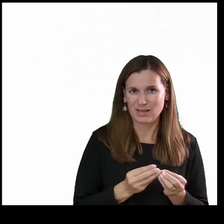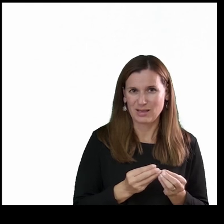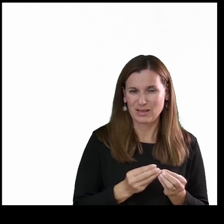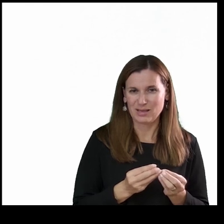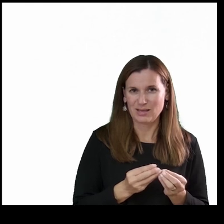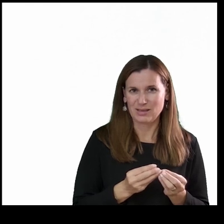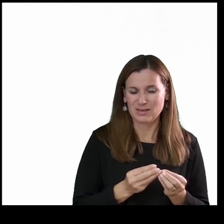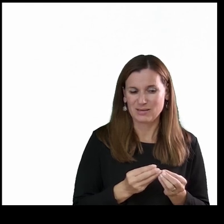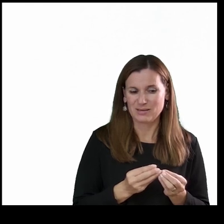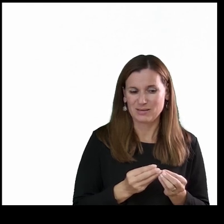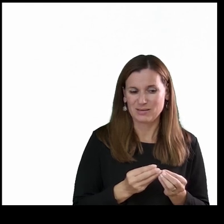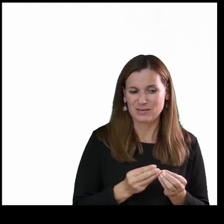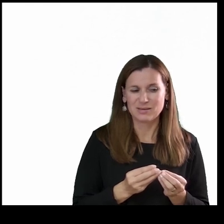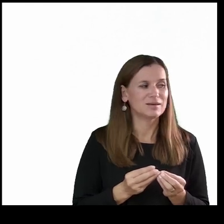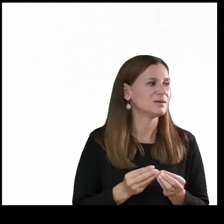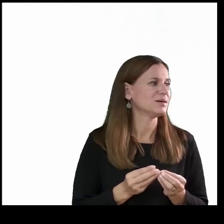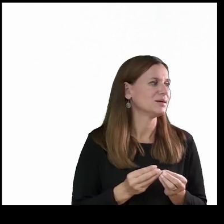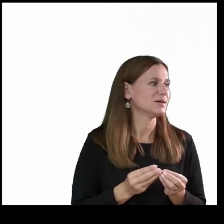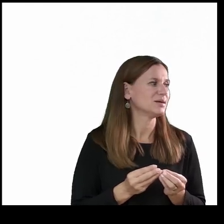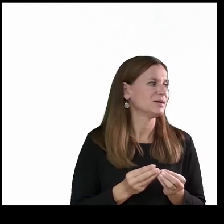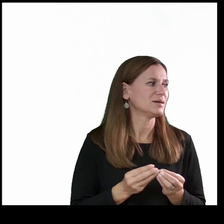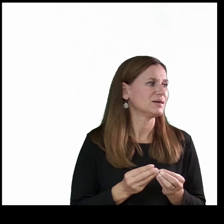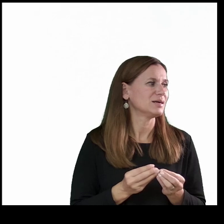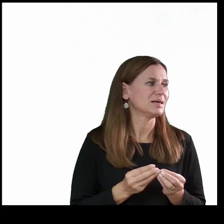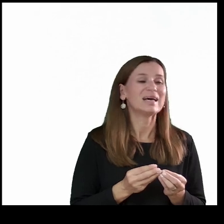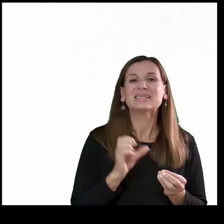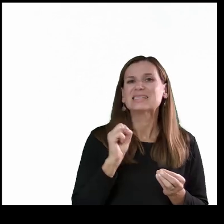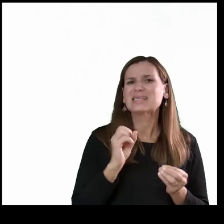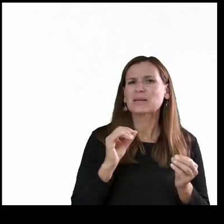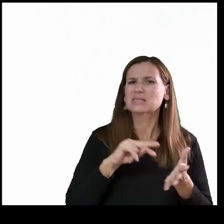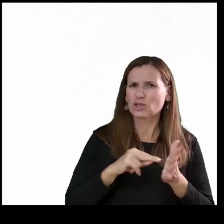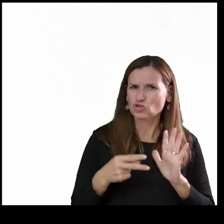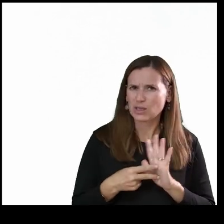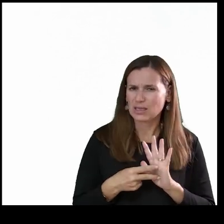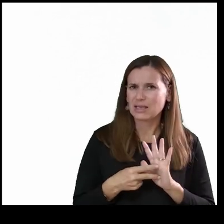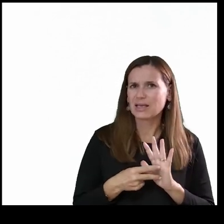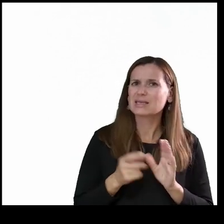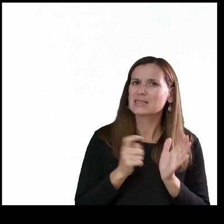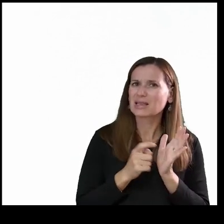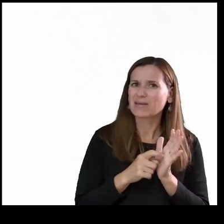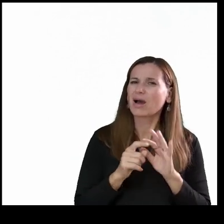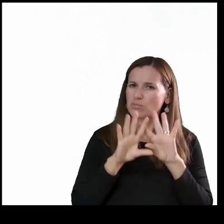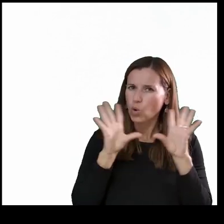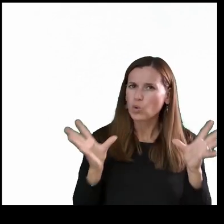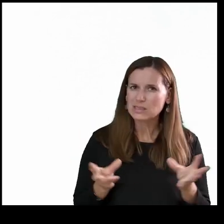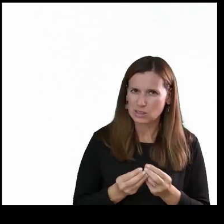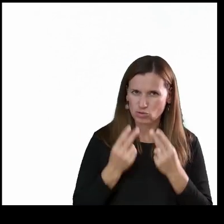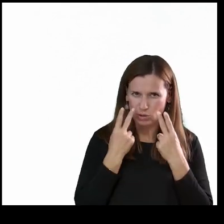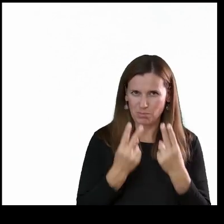properties. So system engineering is embracing a holistic view and